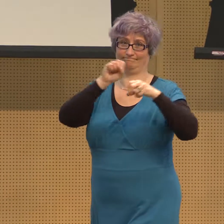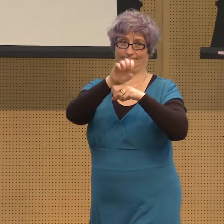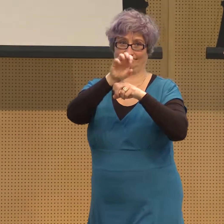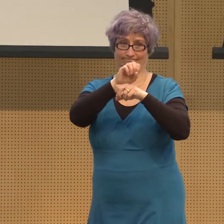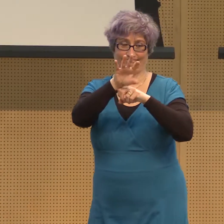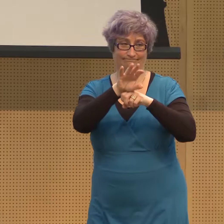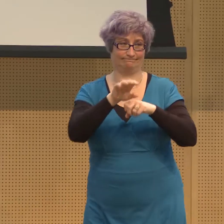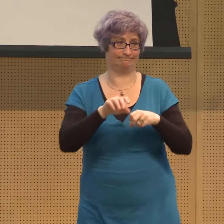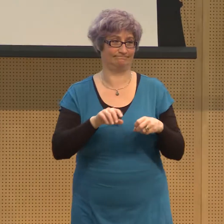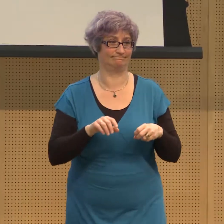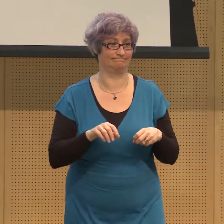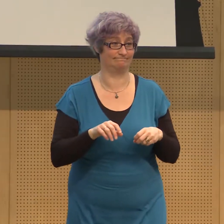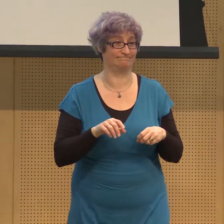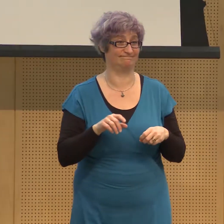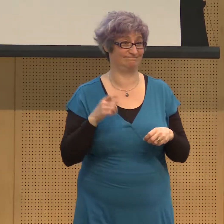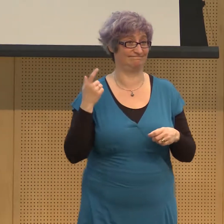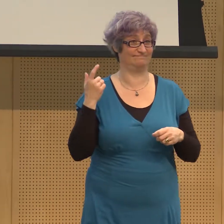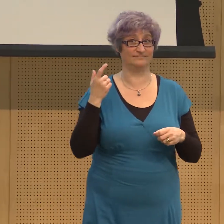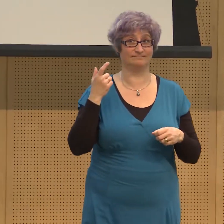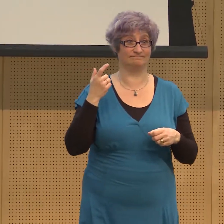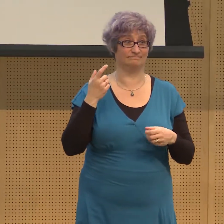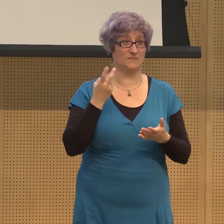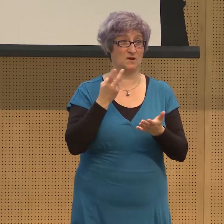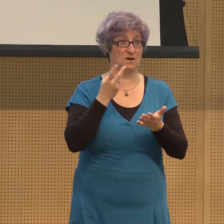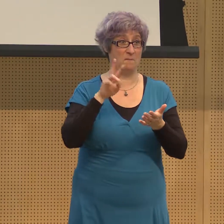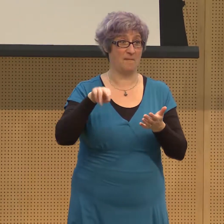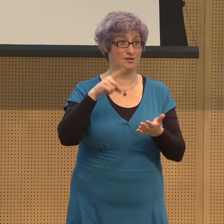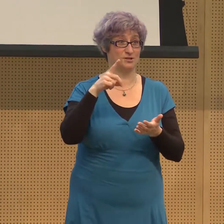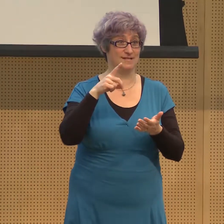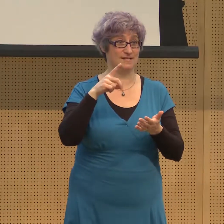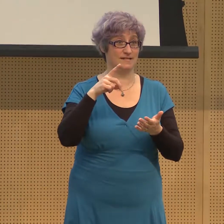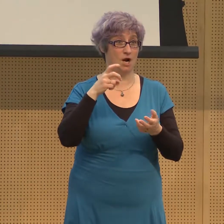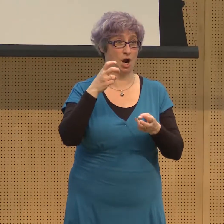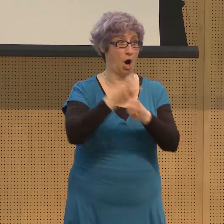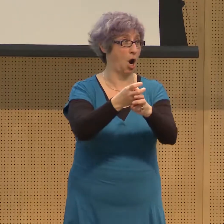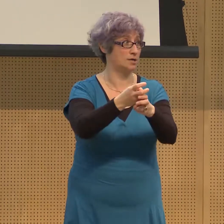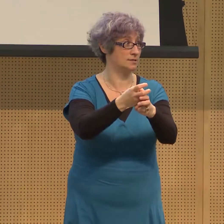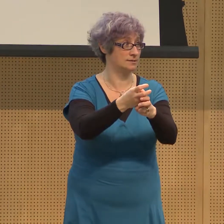So, my other big word of advice--